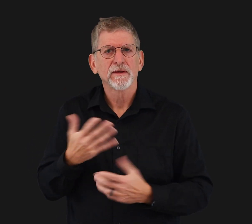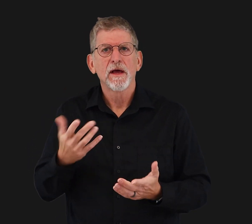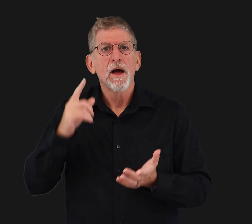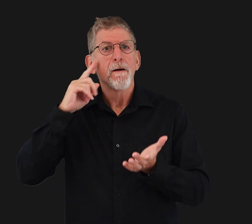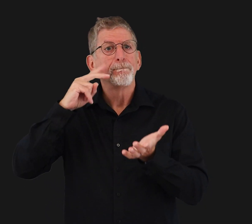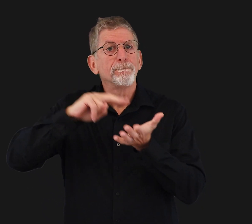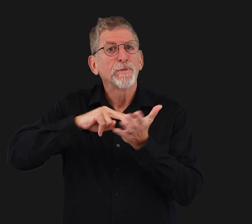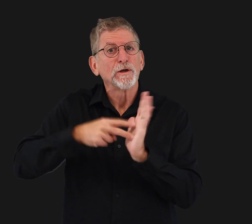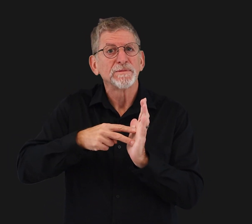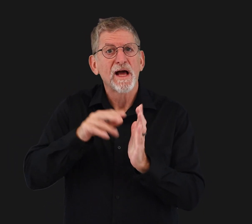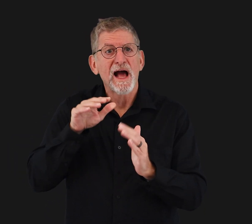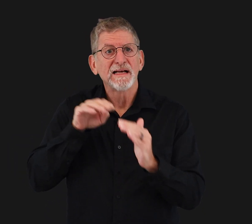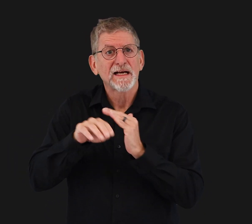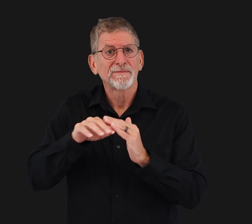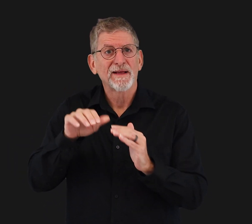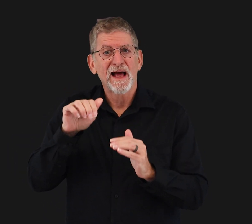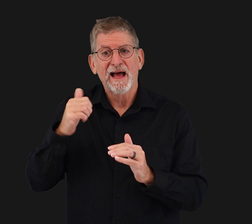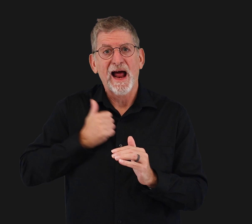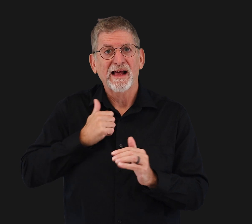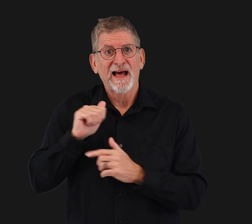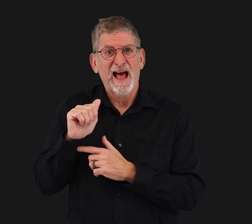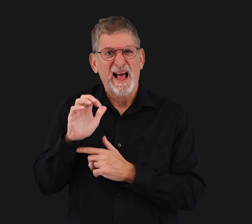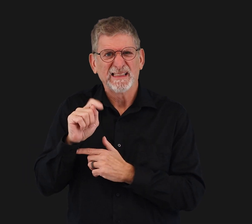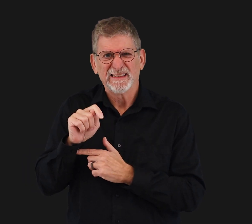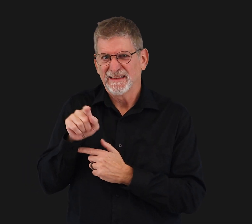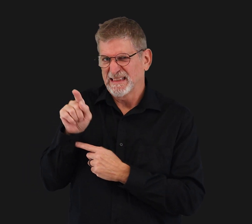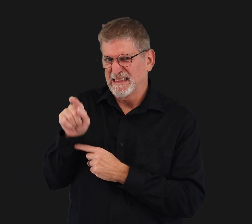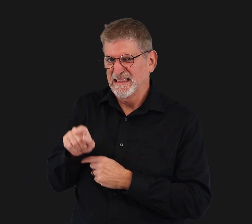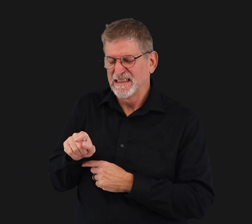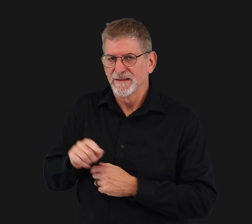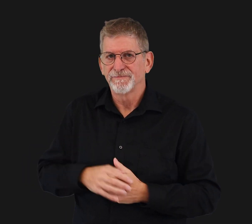the Purpose of the Accessible Canada Act.